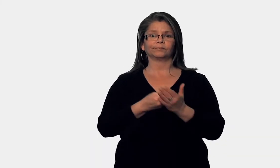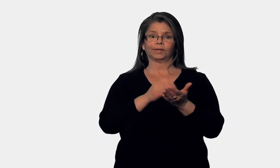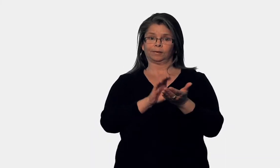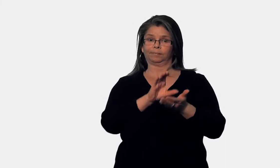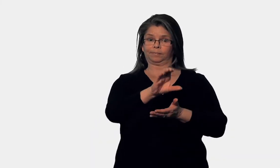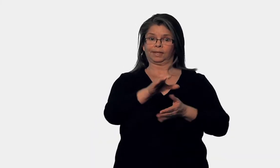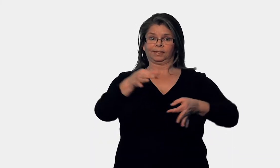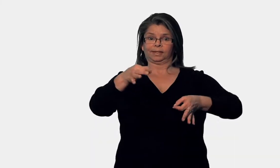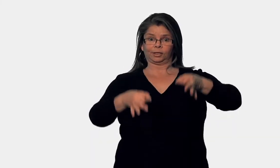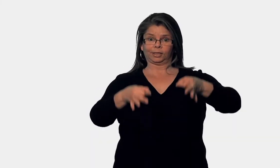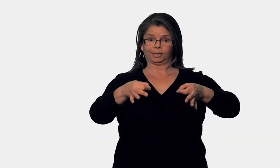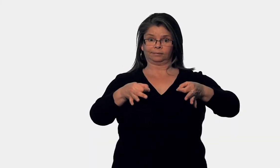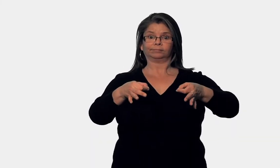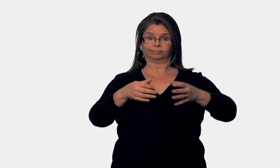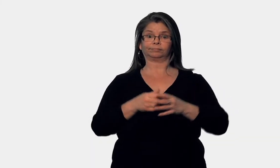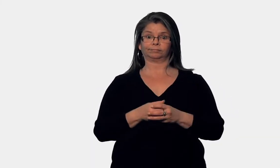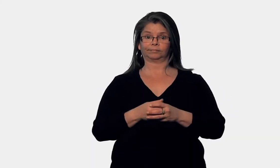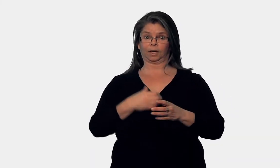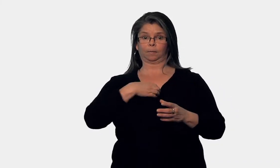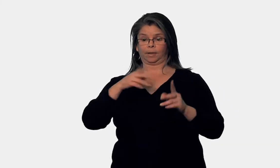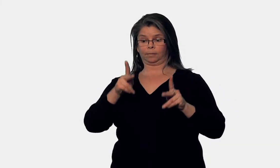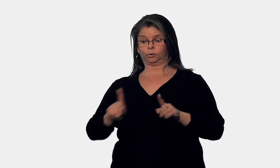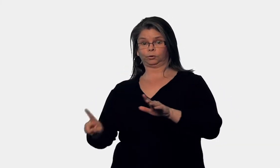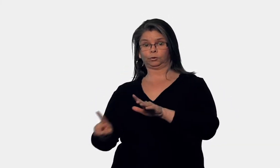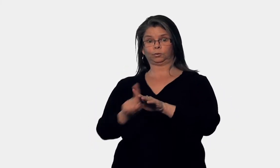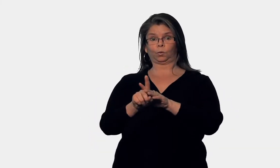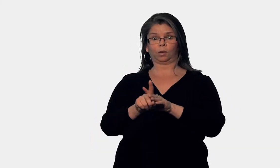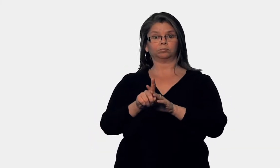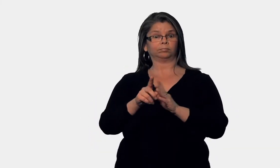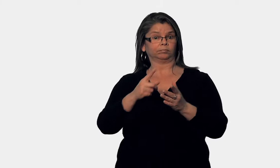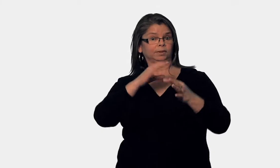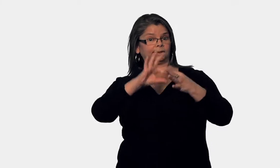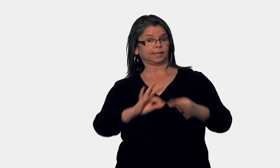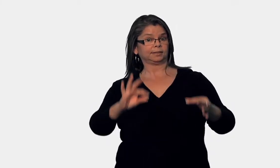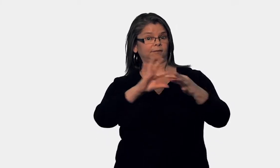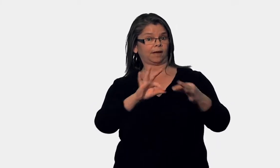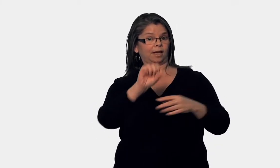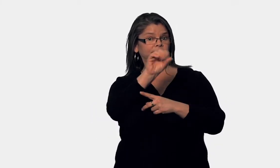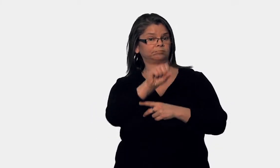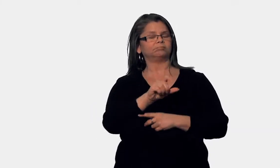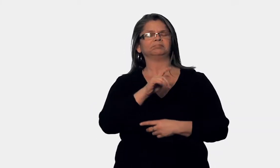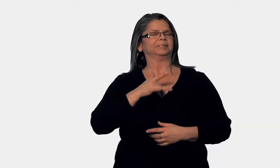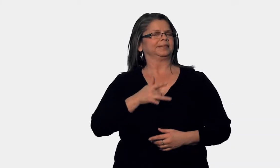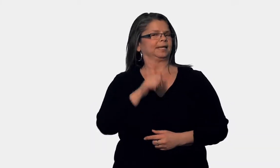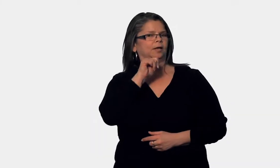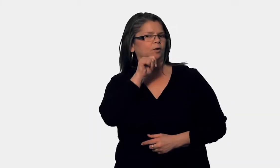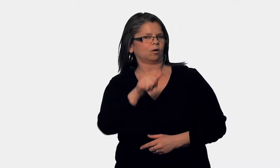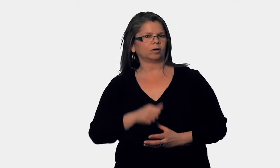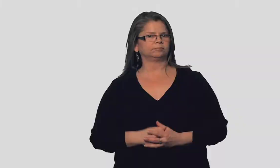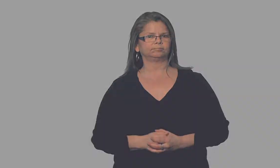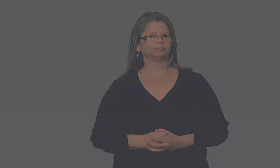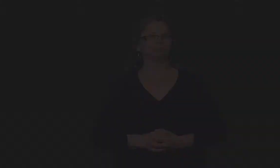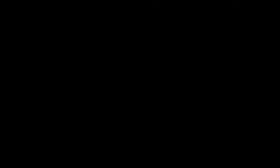Usually, the complainant does not testify at the bail hearing.